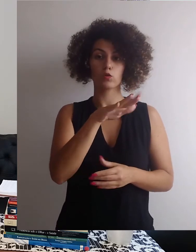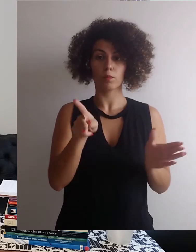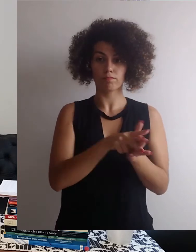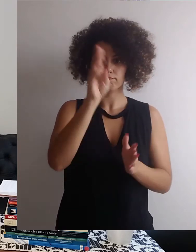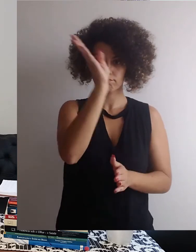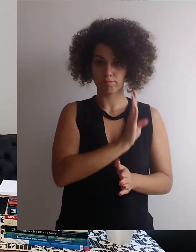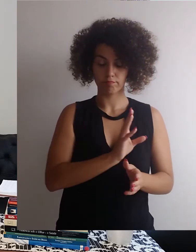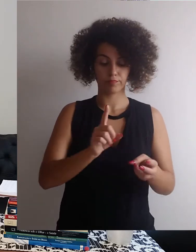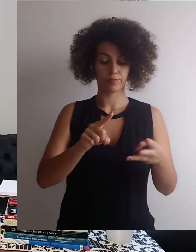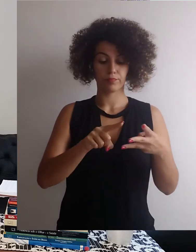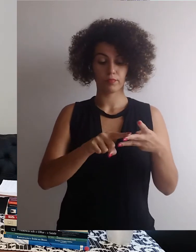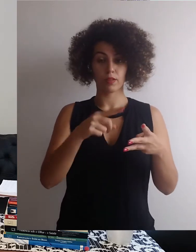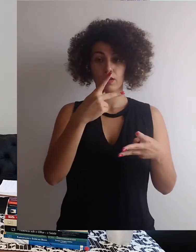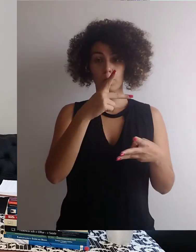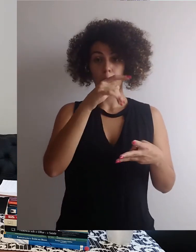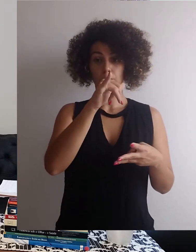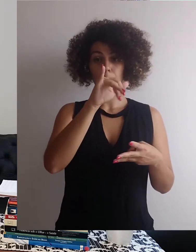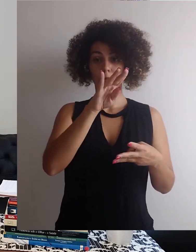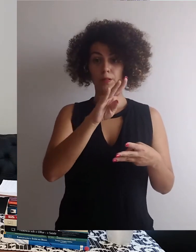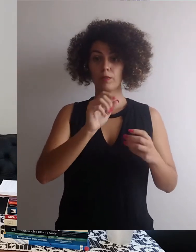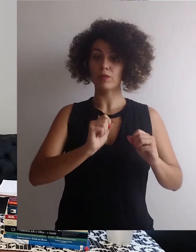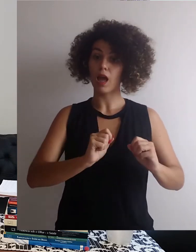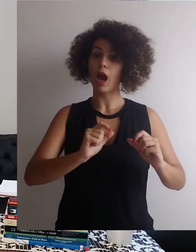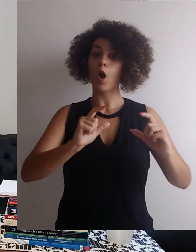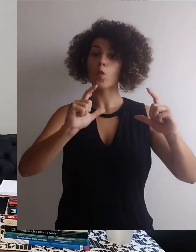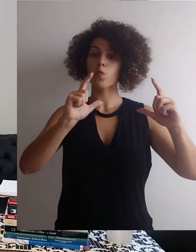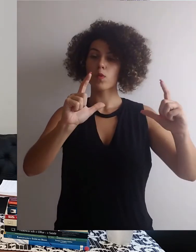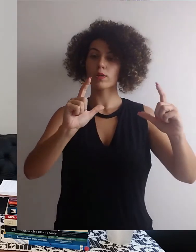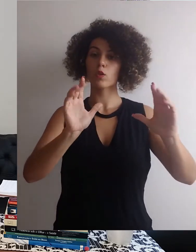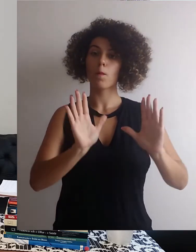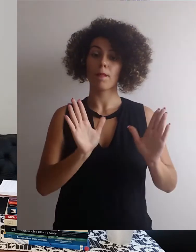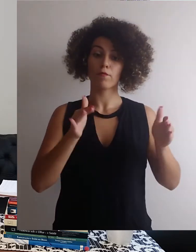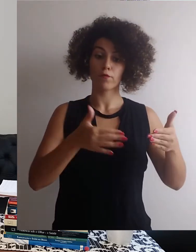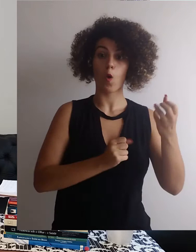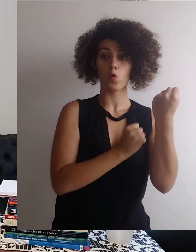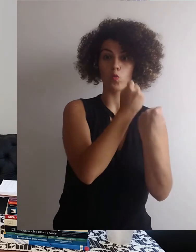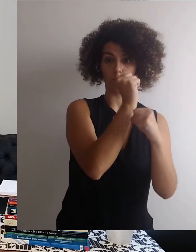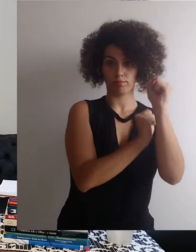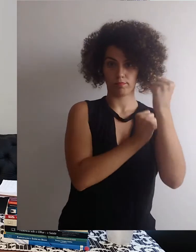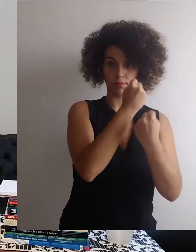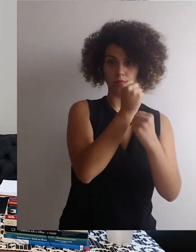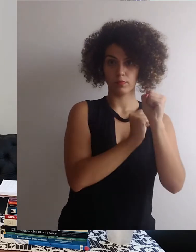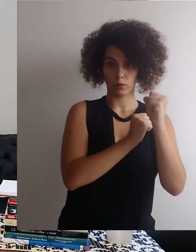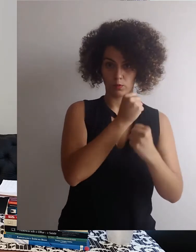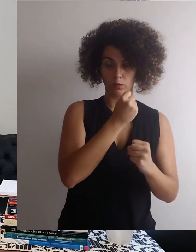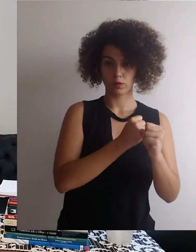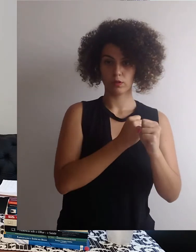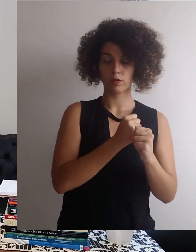Siderúrgica Nacional, the increase in GDP more focused on industry and not so much on agriculture,